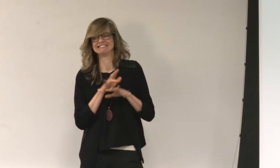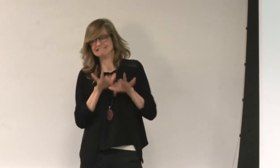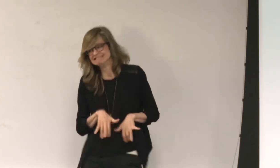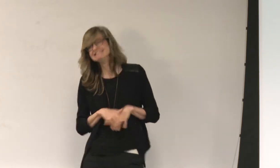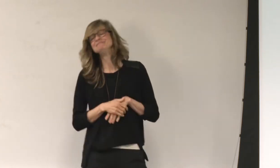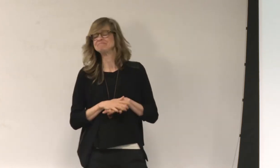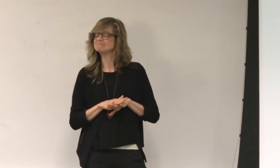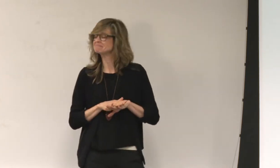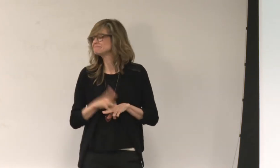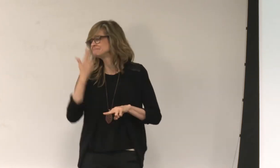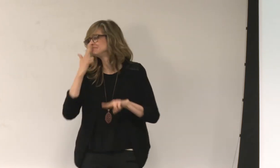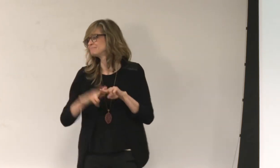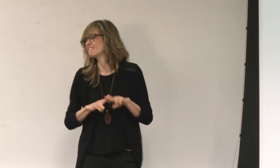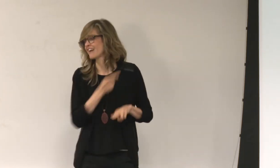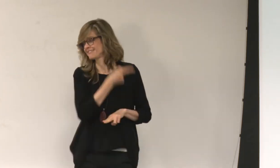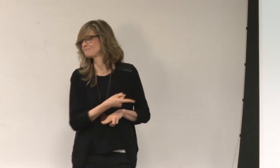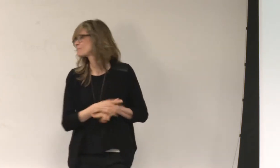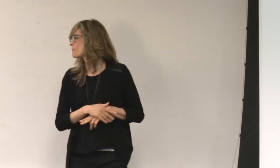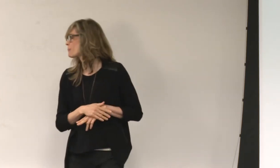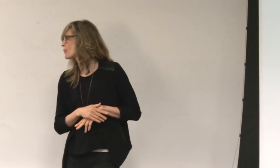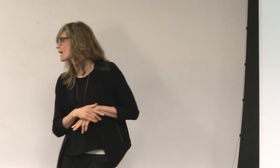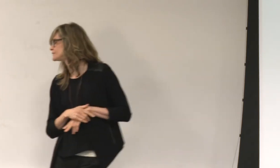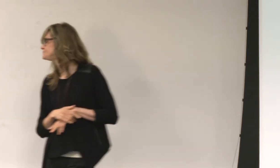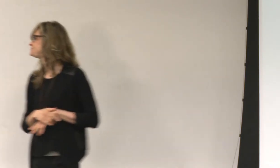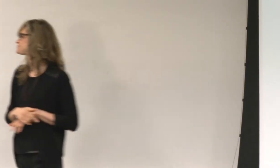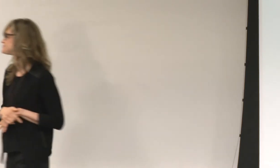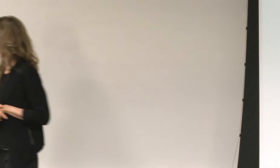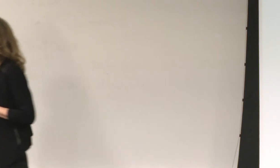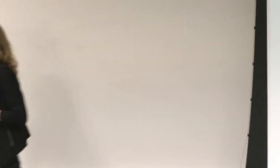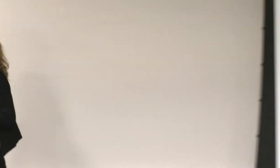AND TYPE AND USE THAT AS THE FORM OF COMMUNICATION, WHICH WAS FUN FOR ME.